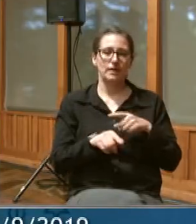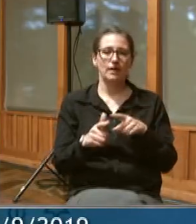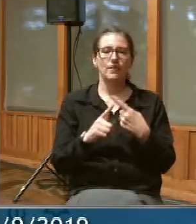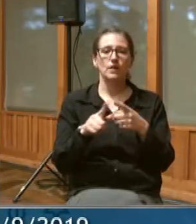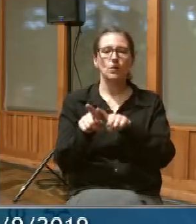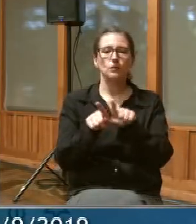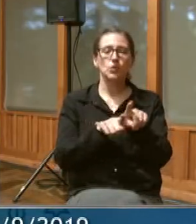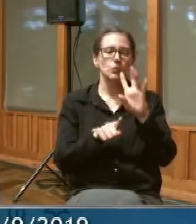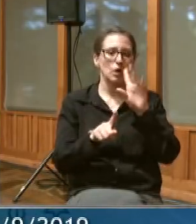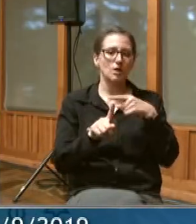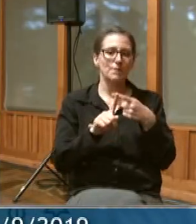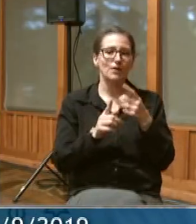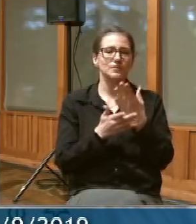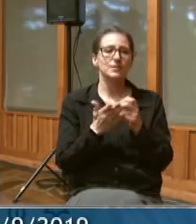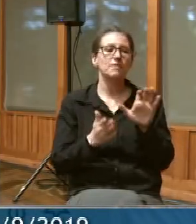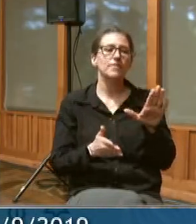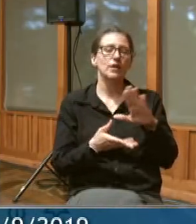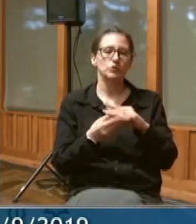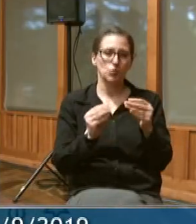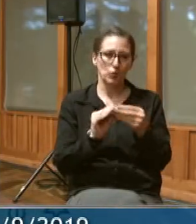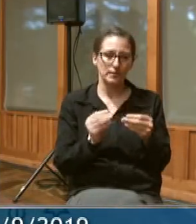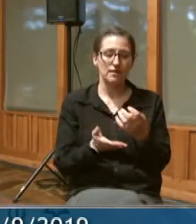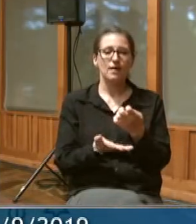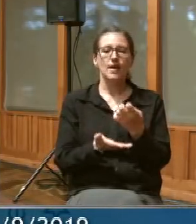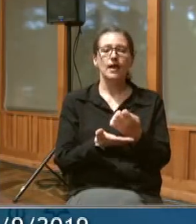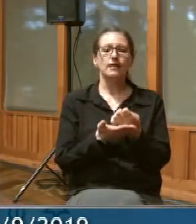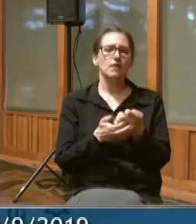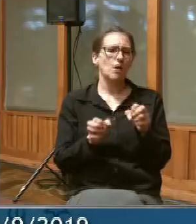FASTING AND SO I THOUGHT THAT I WOULD REPRESENT MY CLIENT OR